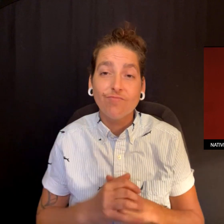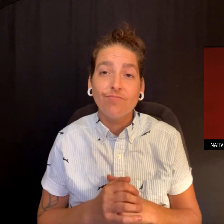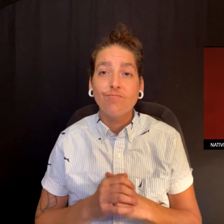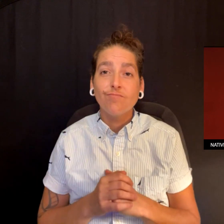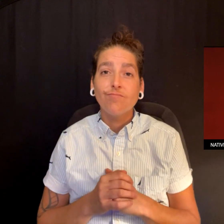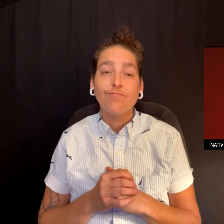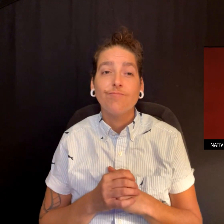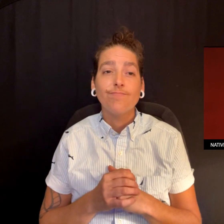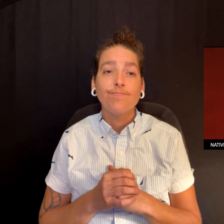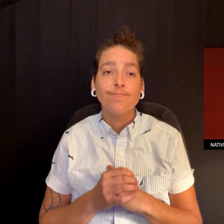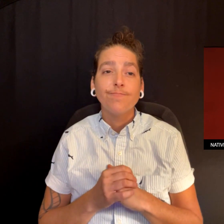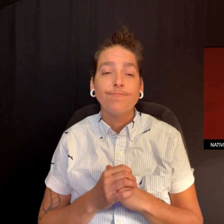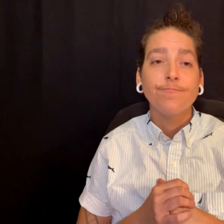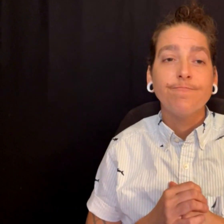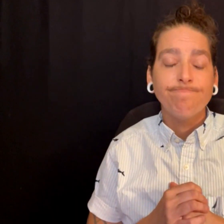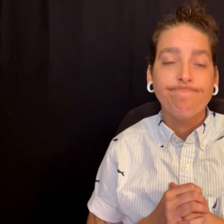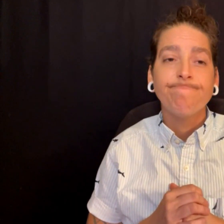Little Feather was 75 years old.